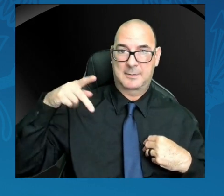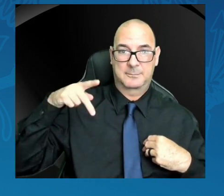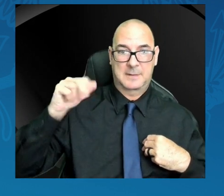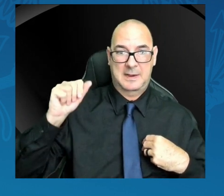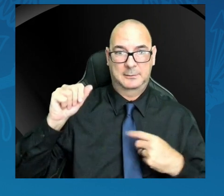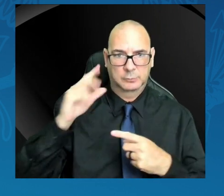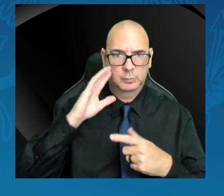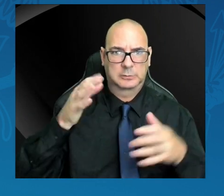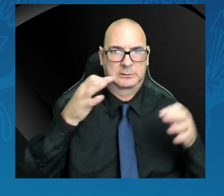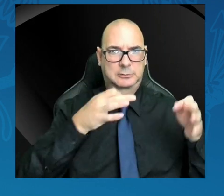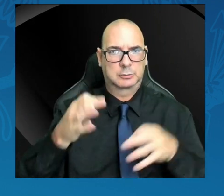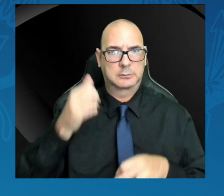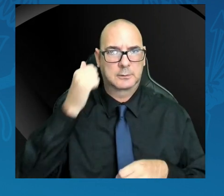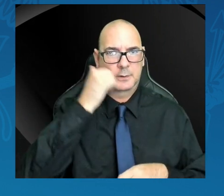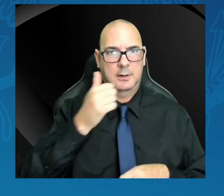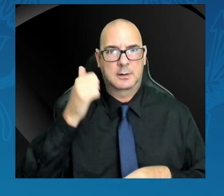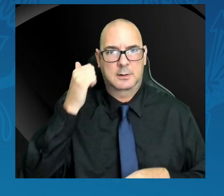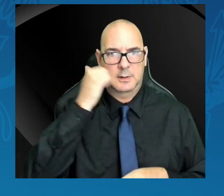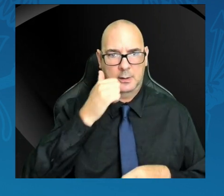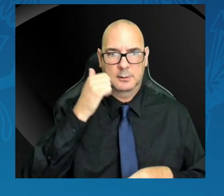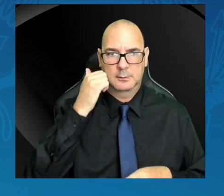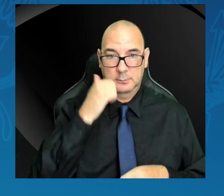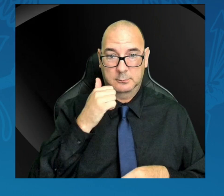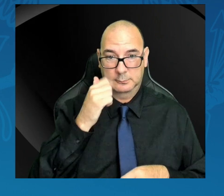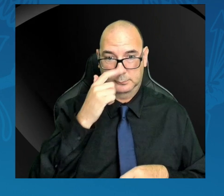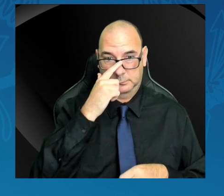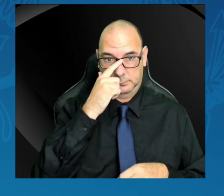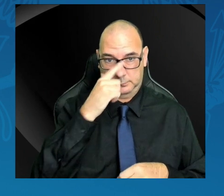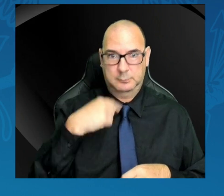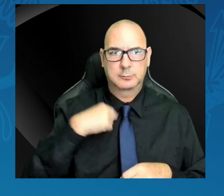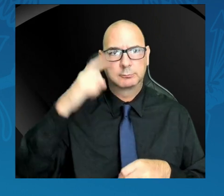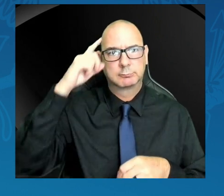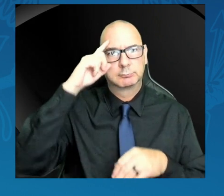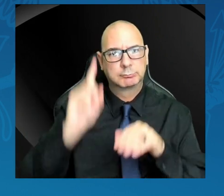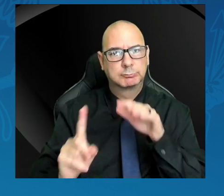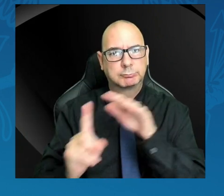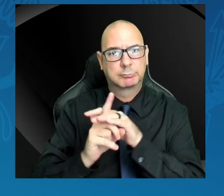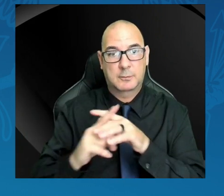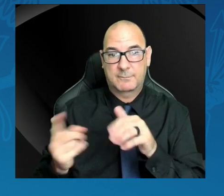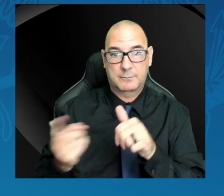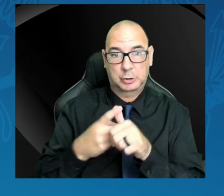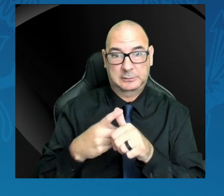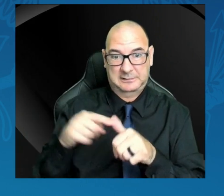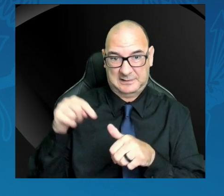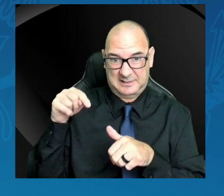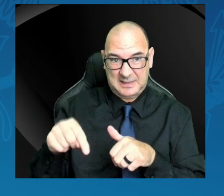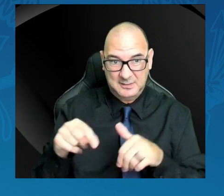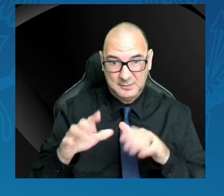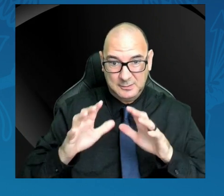I think first about this generation. Every aspect of the work that impacts them directly.